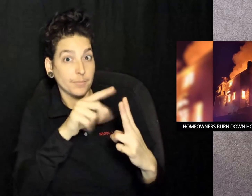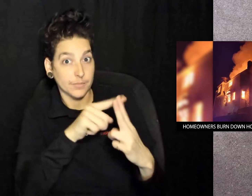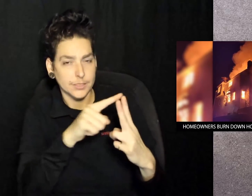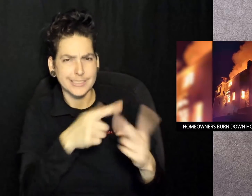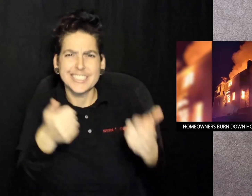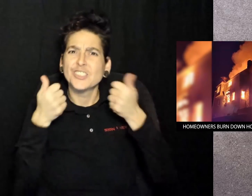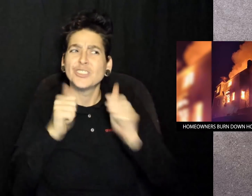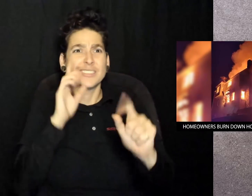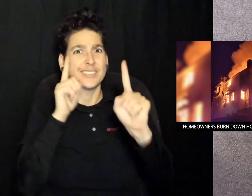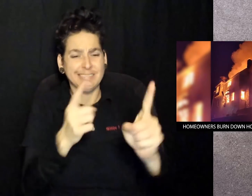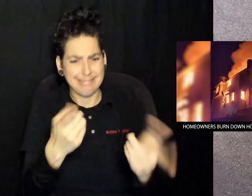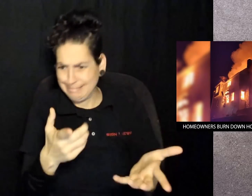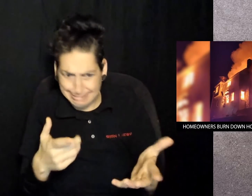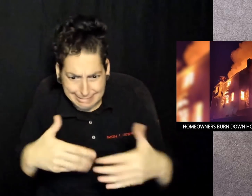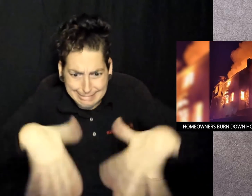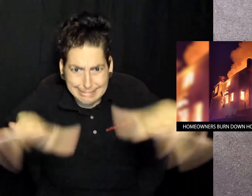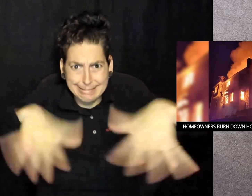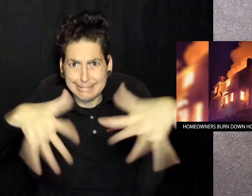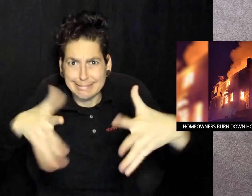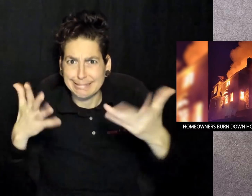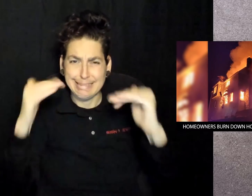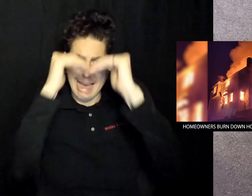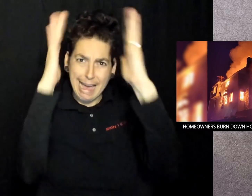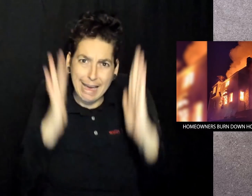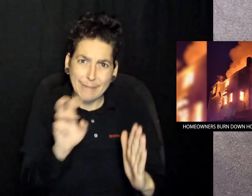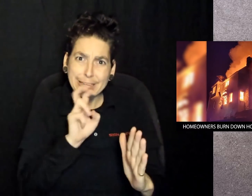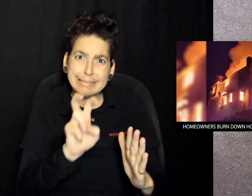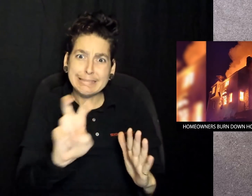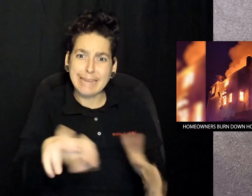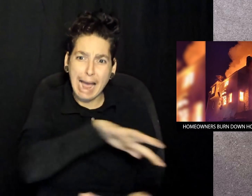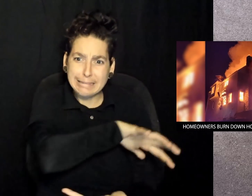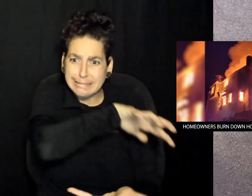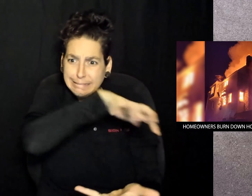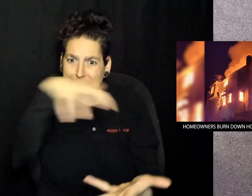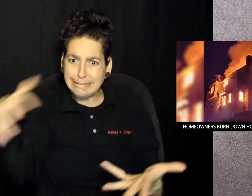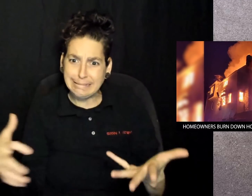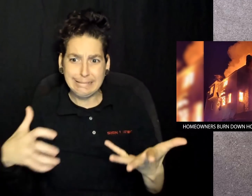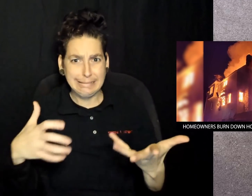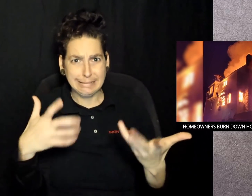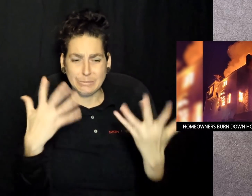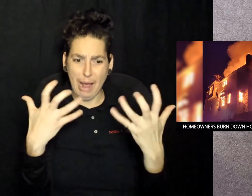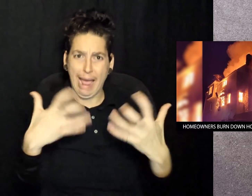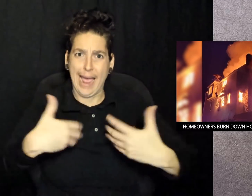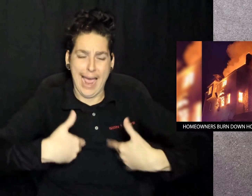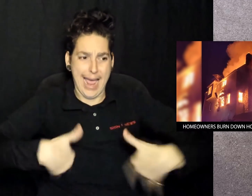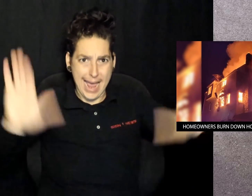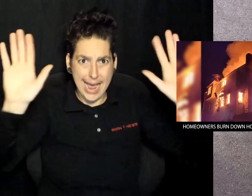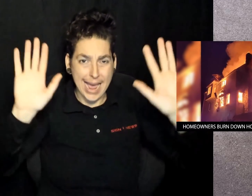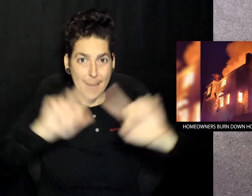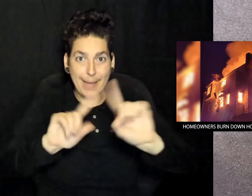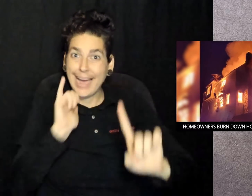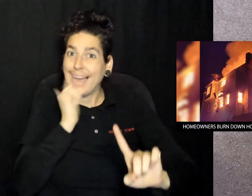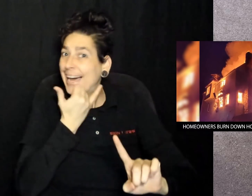in Baltimore Maryland a pair of homeowners tried to rid their house of a snake infestation